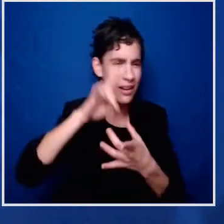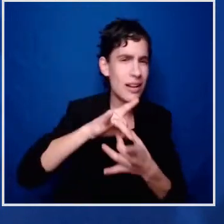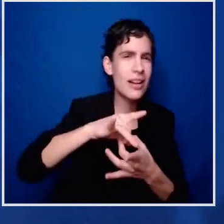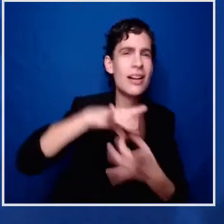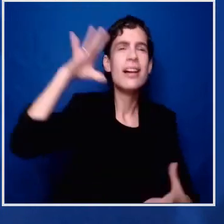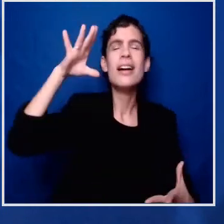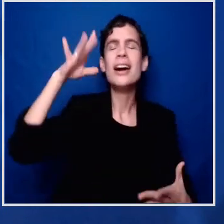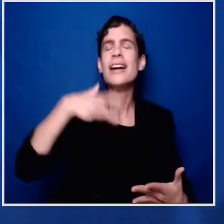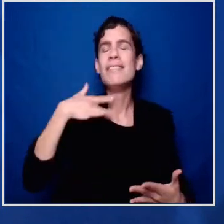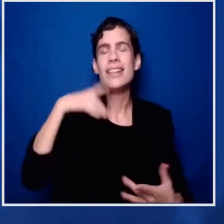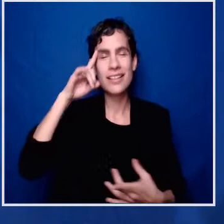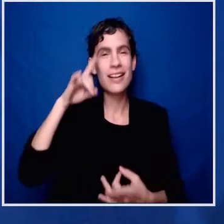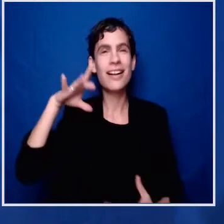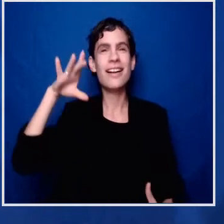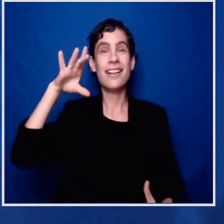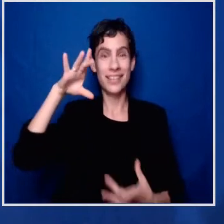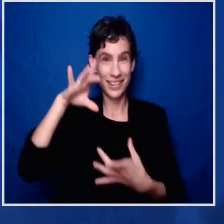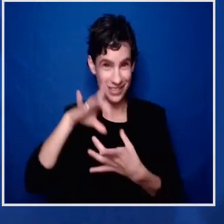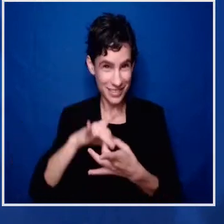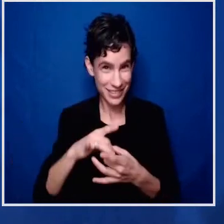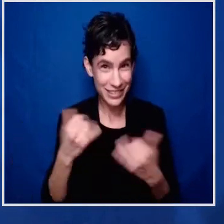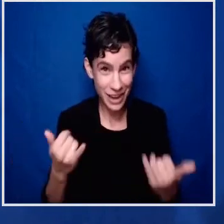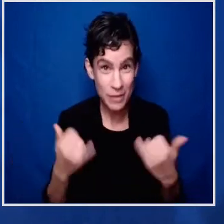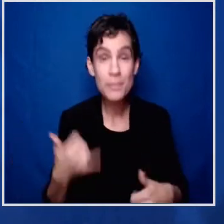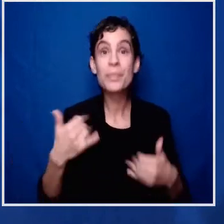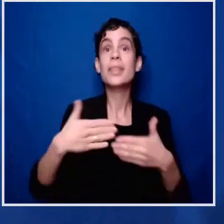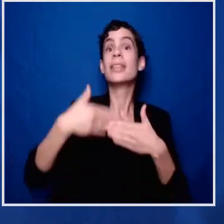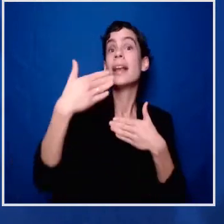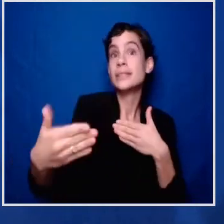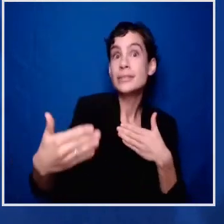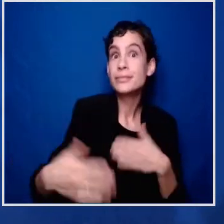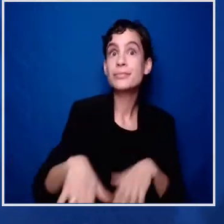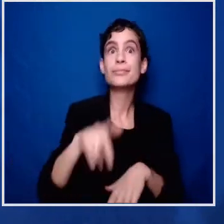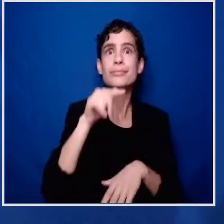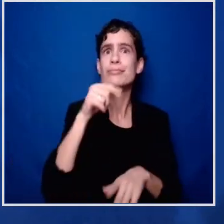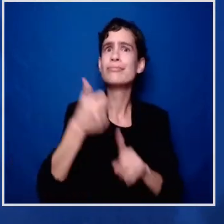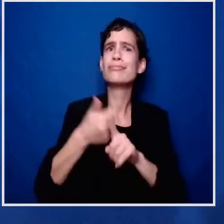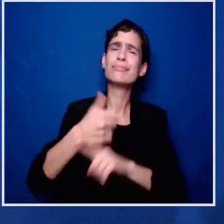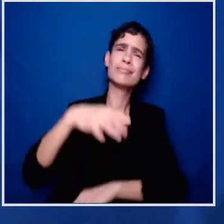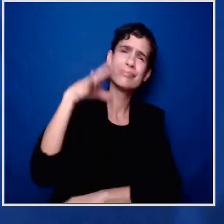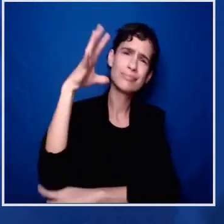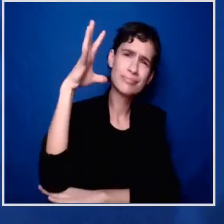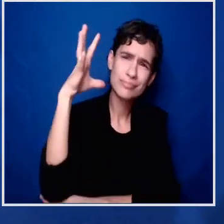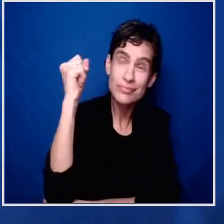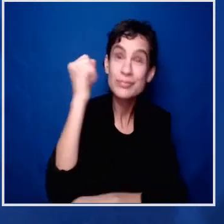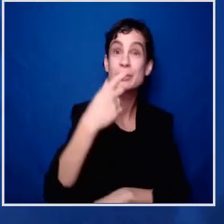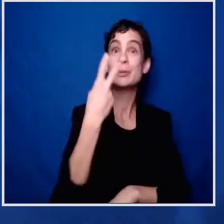BEAUTIFUL. HE TRANSPORTED ME OUT, BUT NOW I AM BACK. LEFT. NOW I AM BACK. OUR NEXT SPEAKER MADE HISTORY